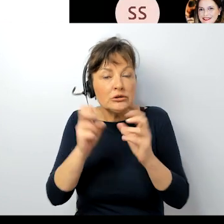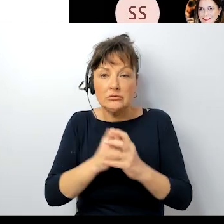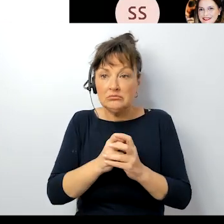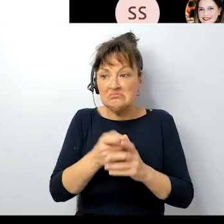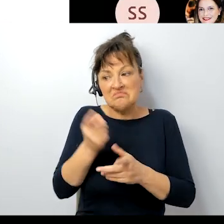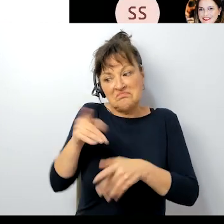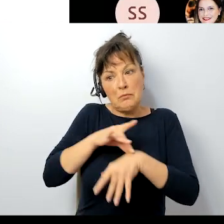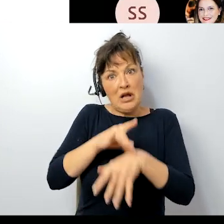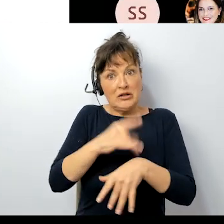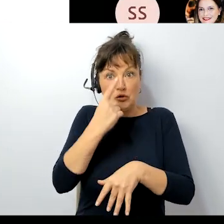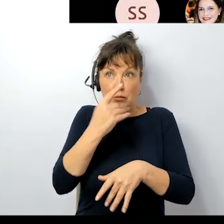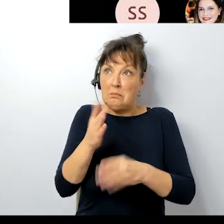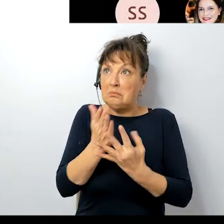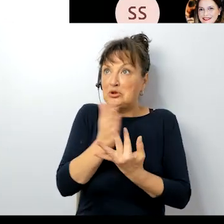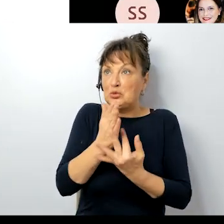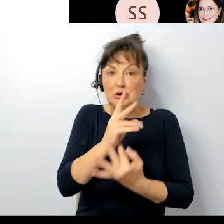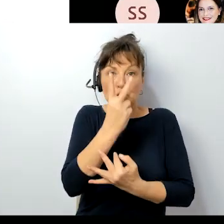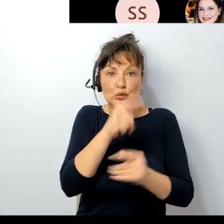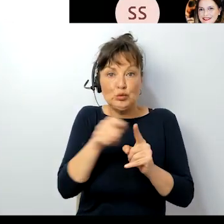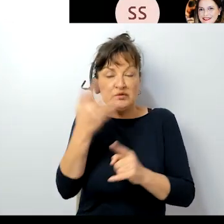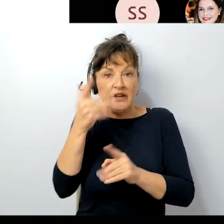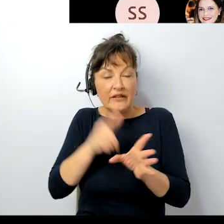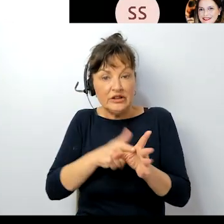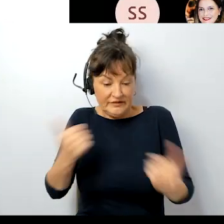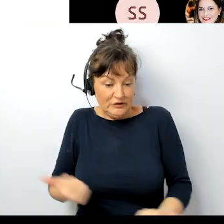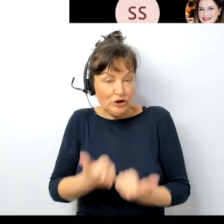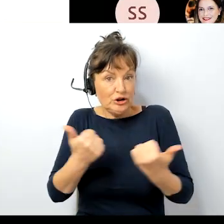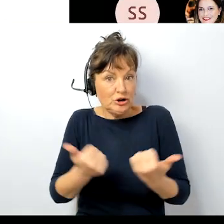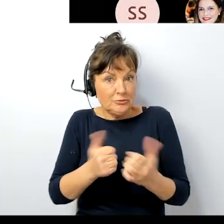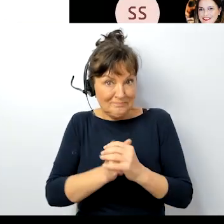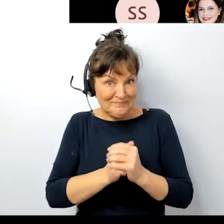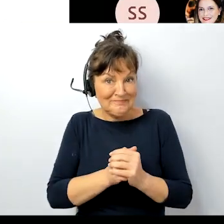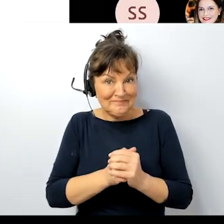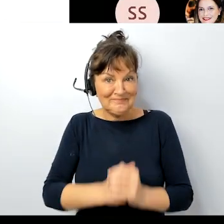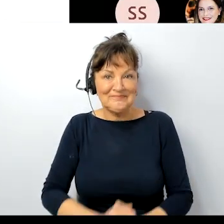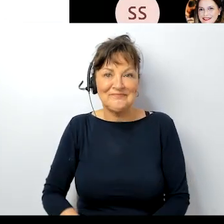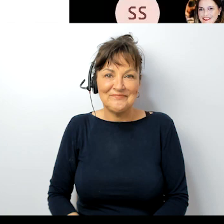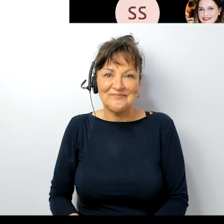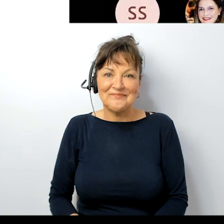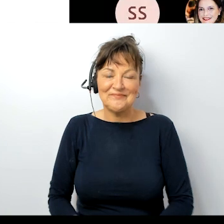Depending on the subject the apprenticeship can take between two and five years to complete.